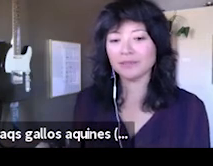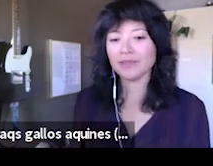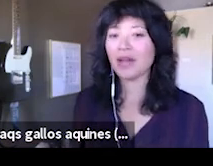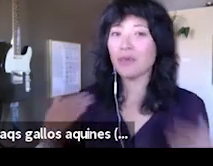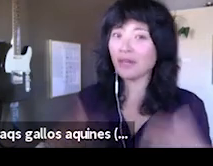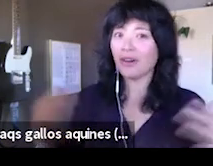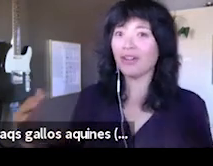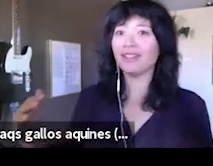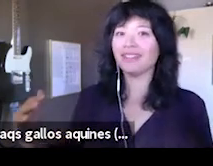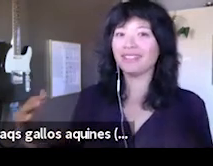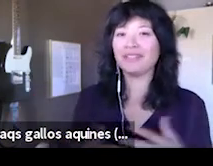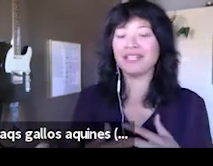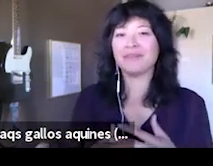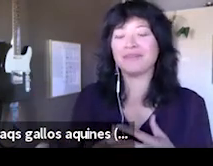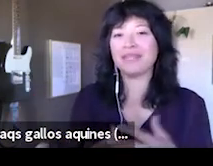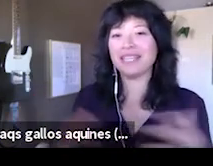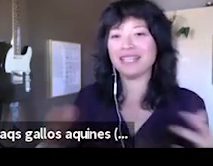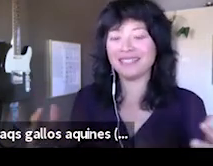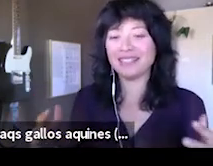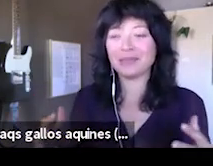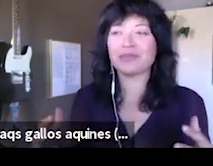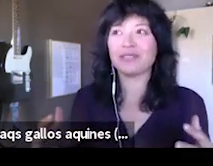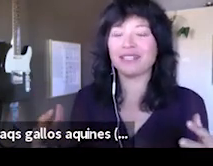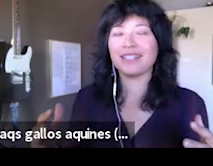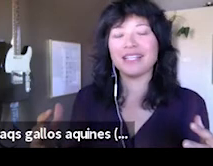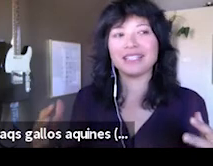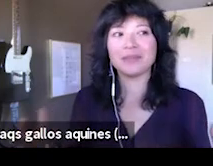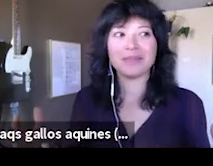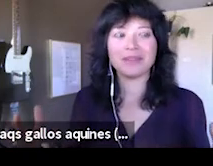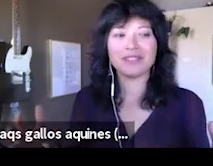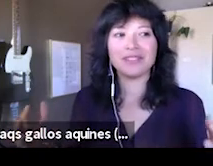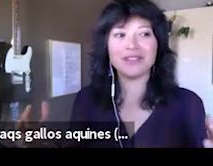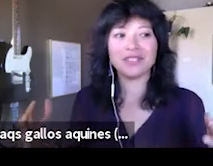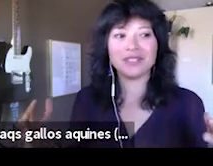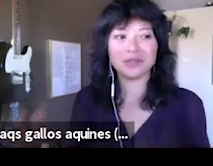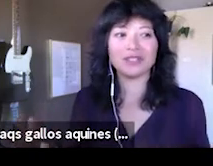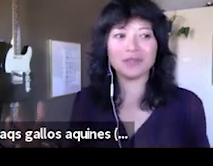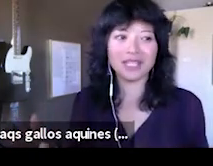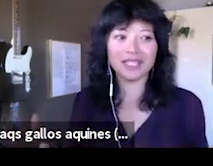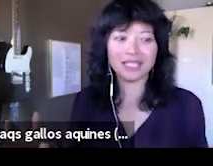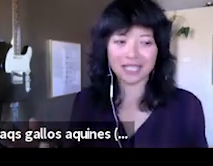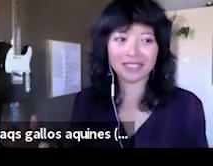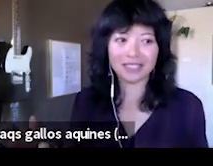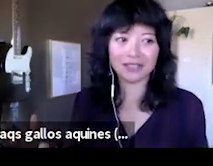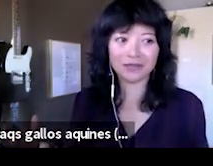how we're all living in PSTD in some sort of like, a subtype of dissociative PTSD if